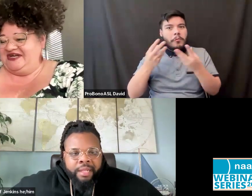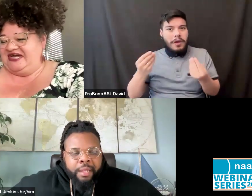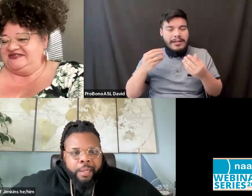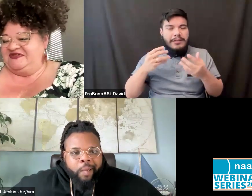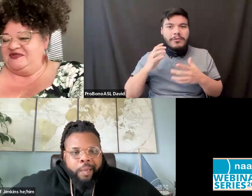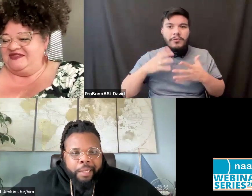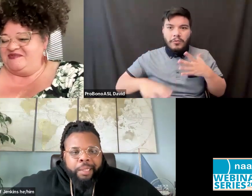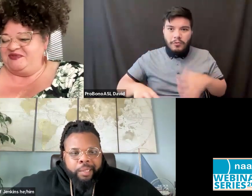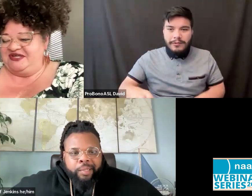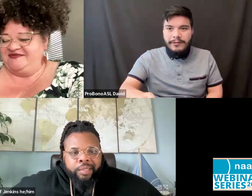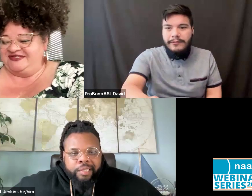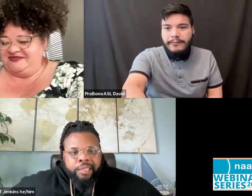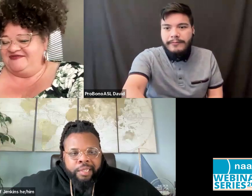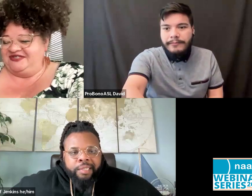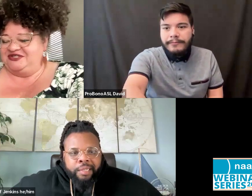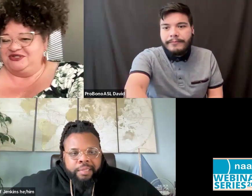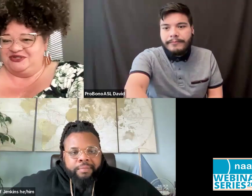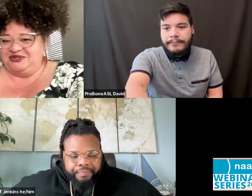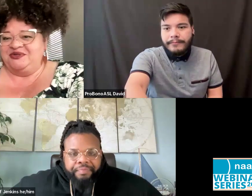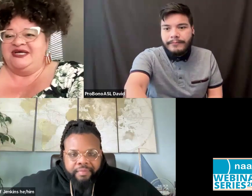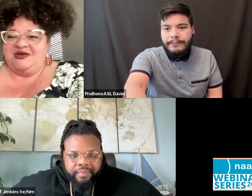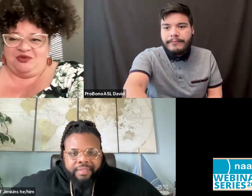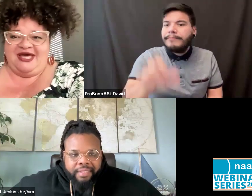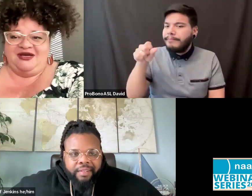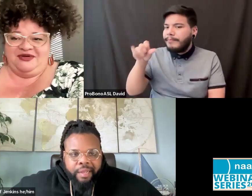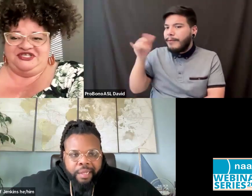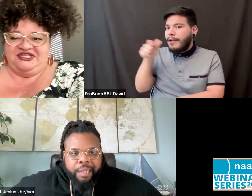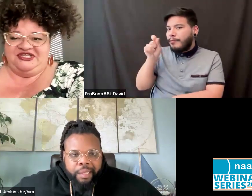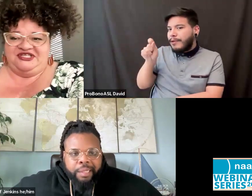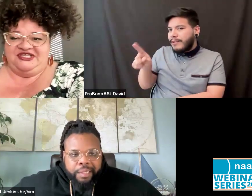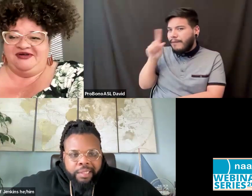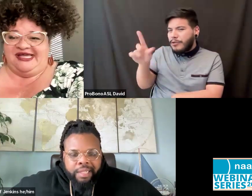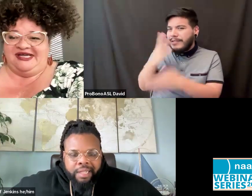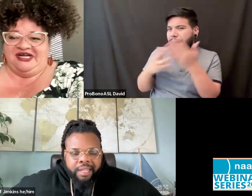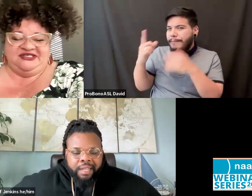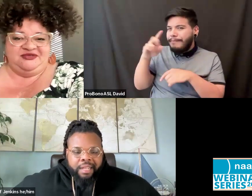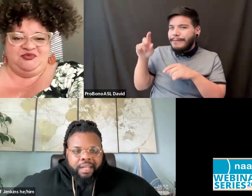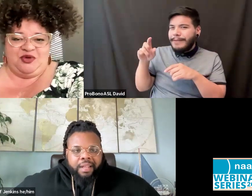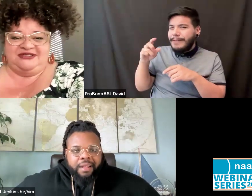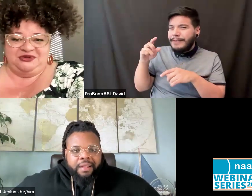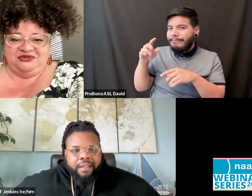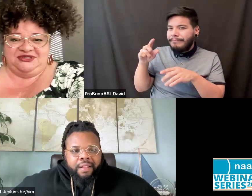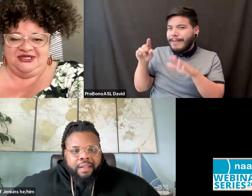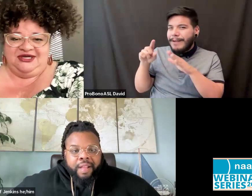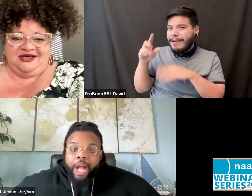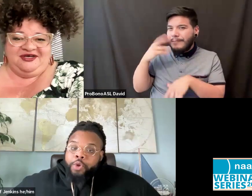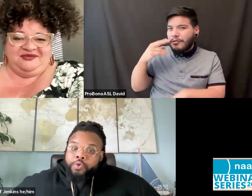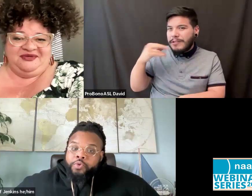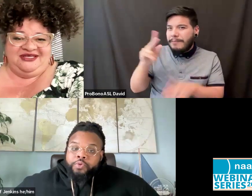kinds of clothing that people need for some of the adventures you do. And we had a question in the chat about getting a custom wetsuits.